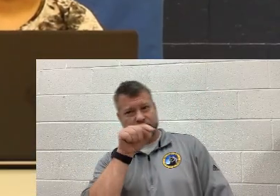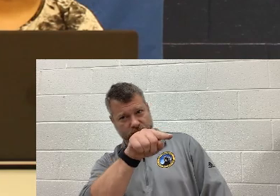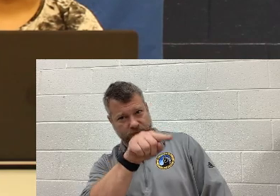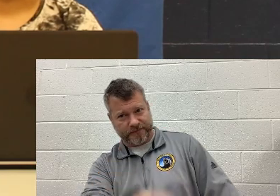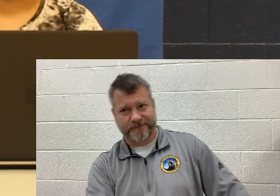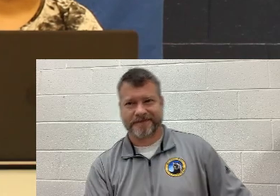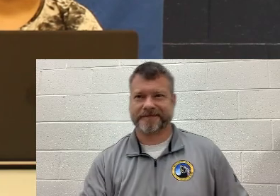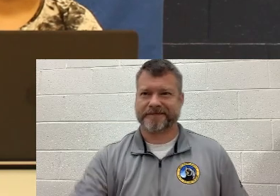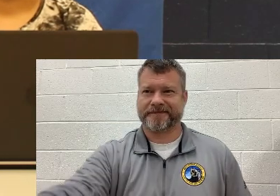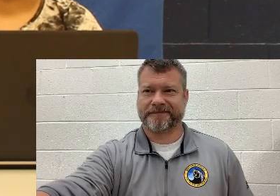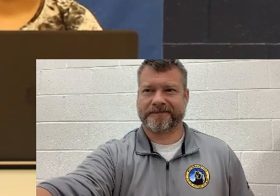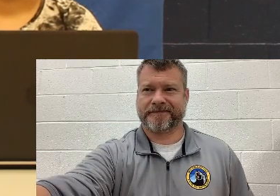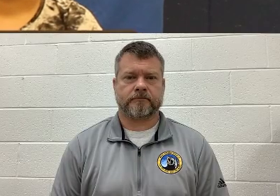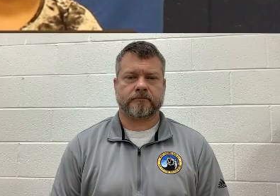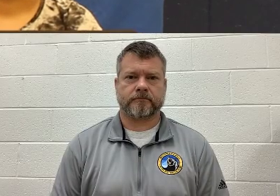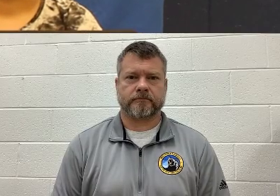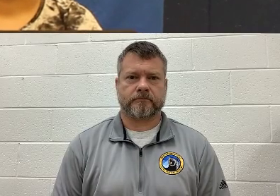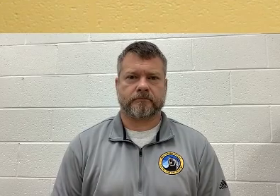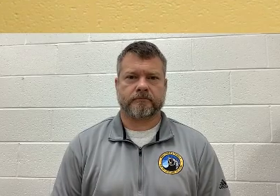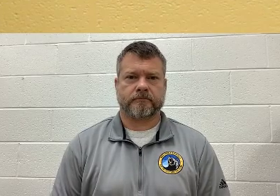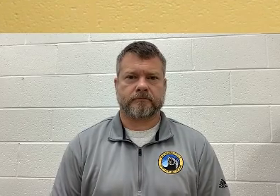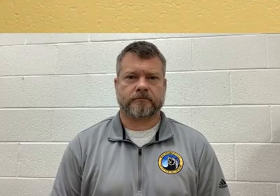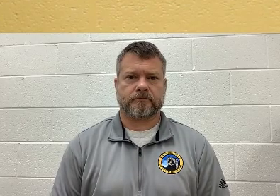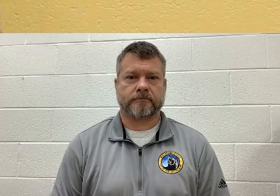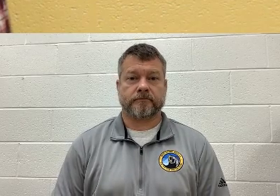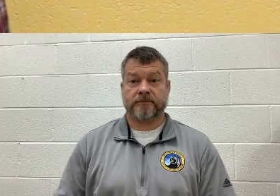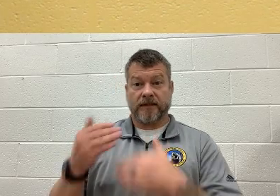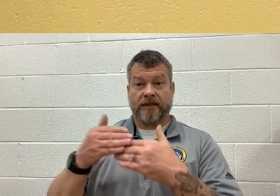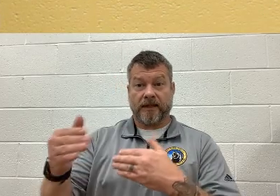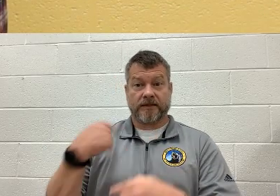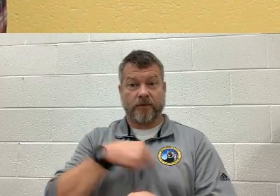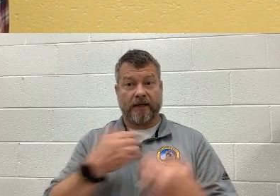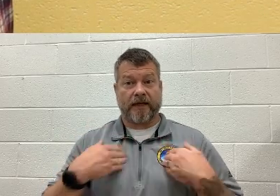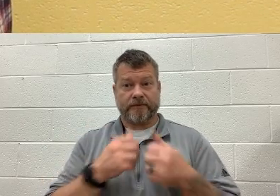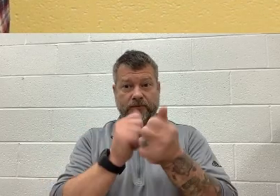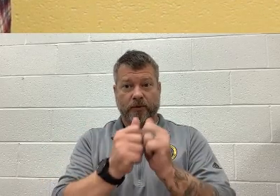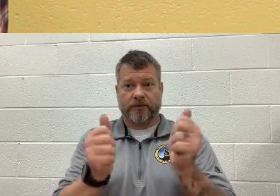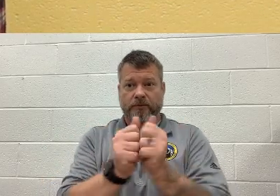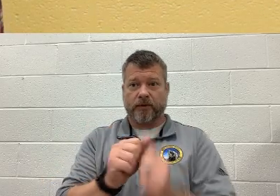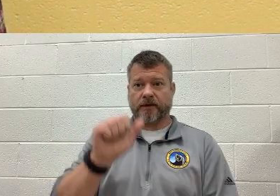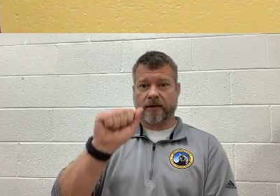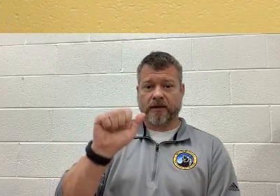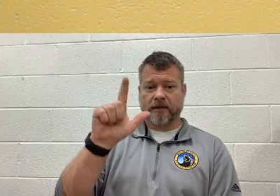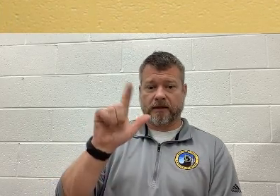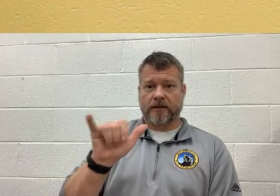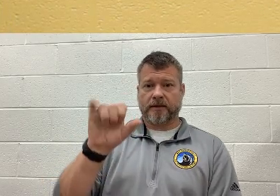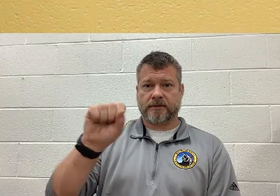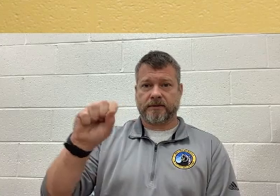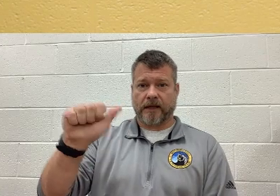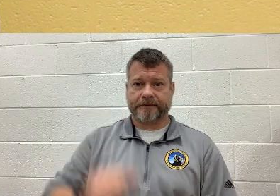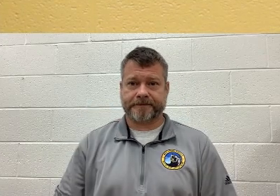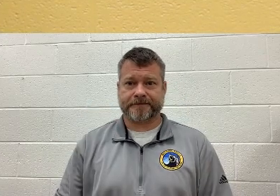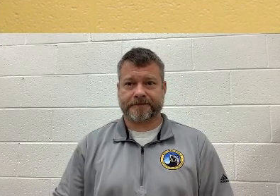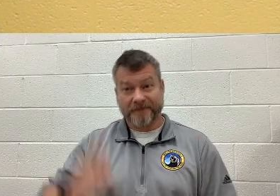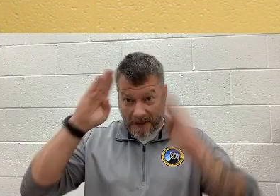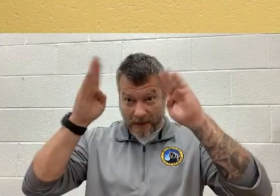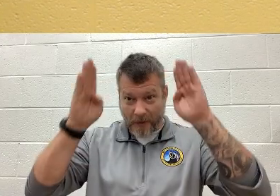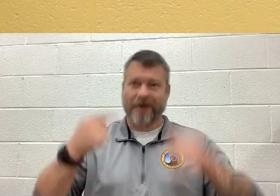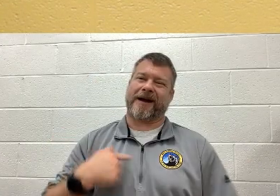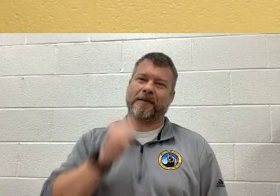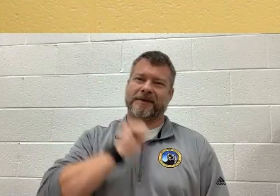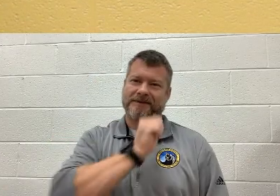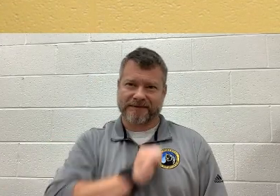Allyssa. Hi, I'm Allyssa and this is WVSDB Sports. This month we started soccer season,